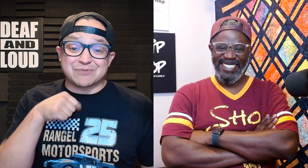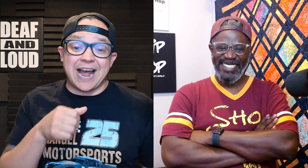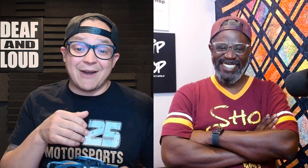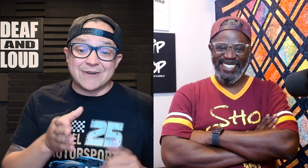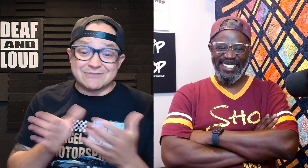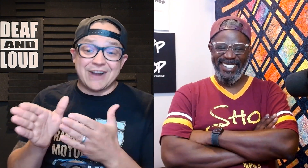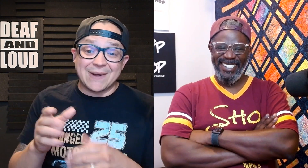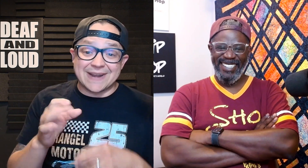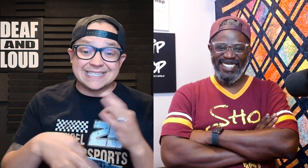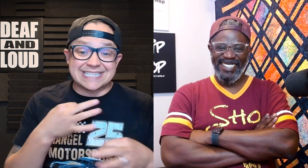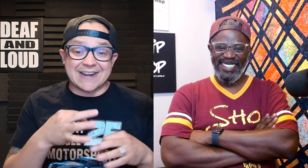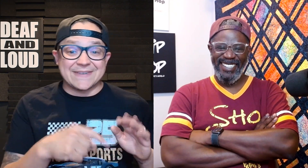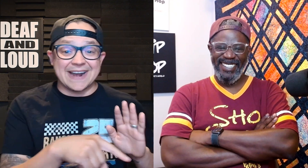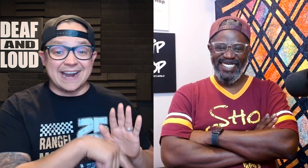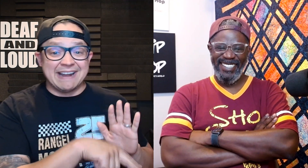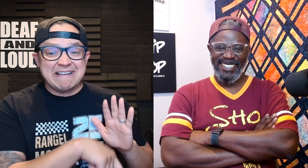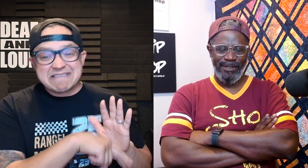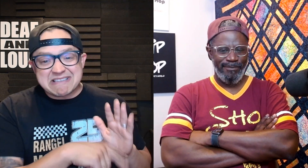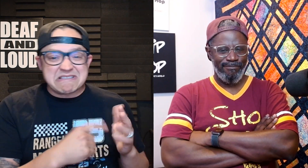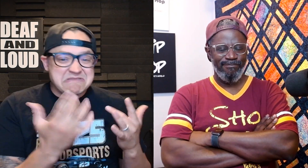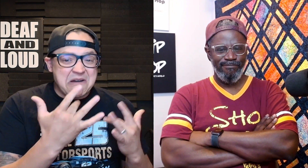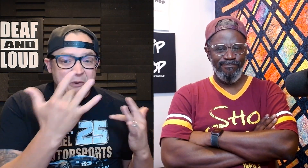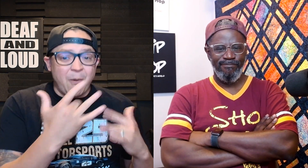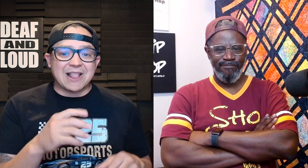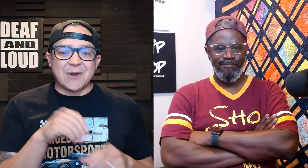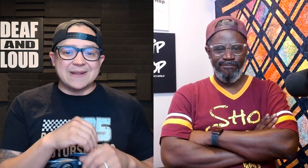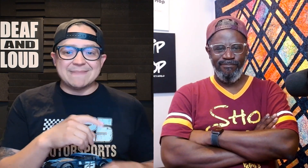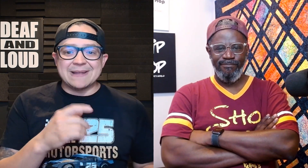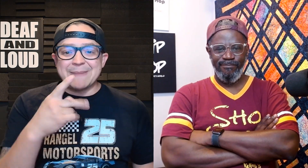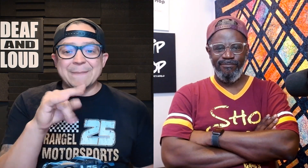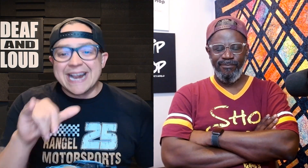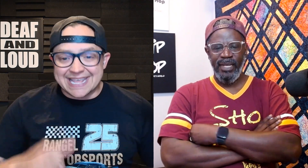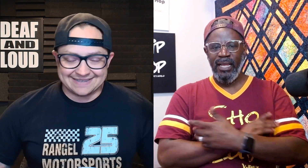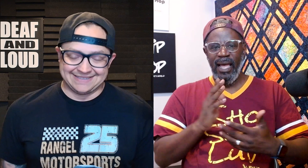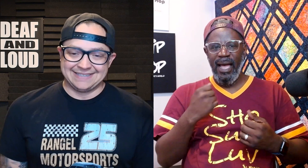proud route instead of wallowing in my pity.